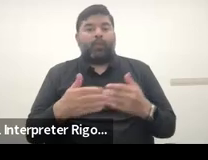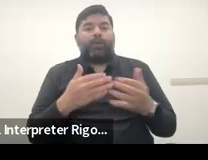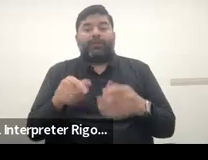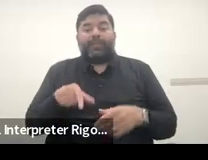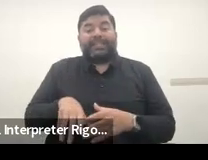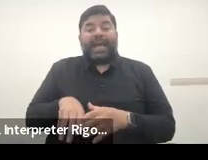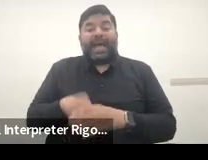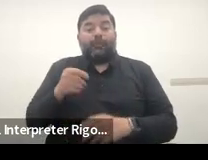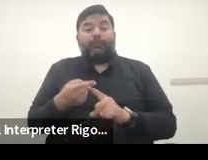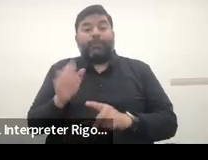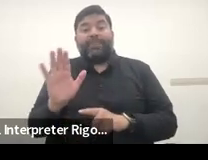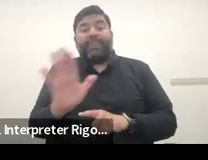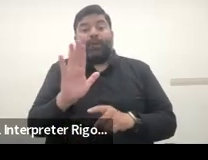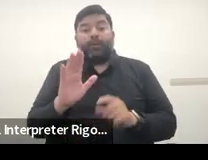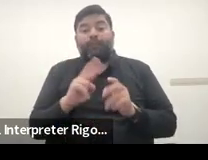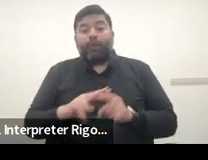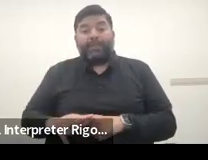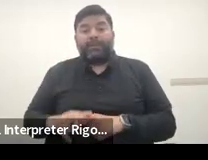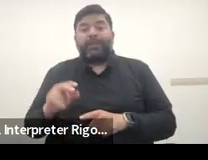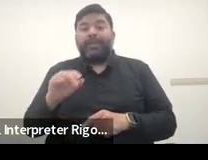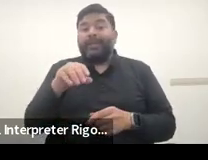in the musical domain then maybe we would prefer it in the in that